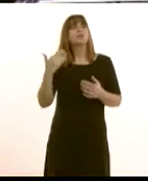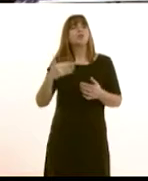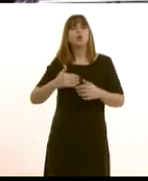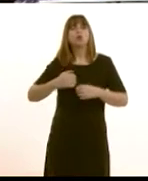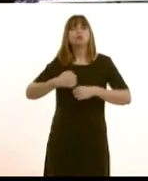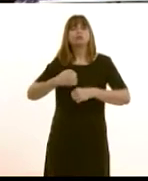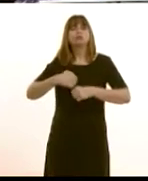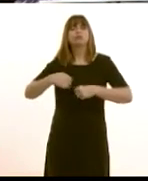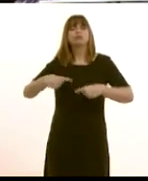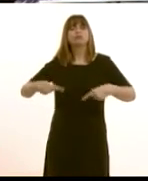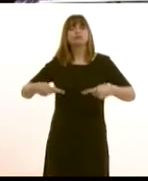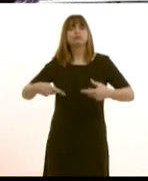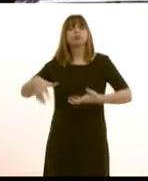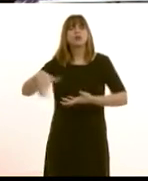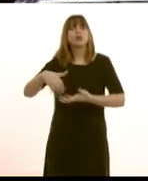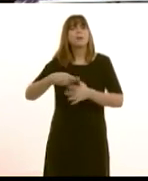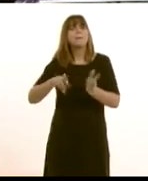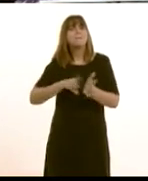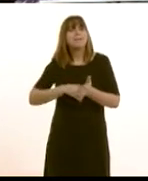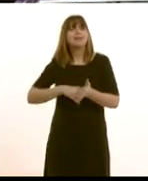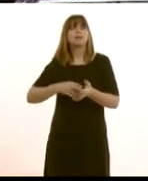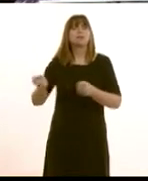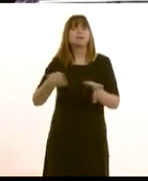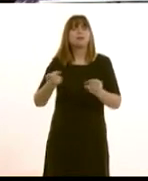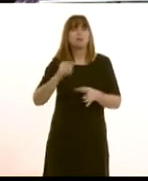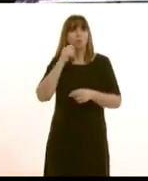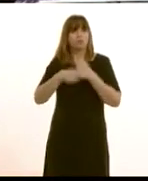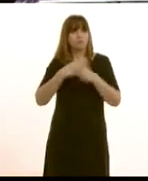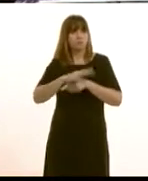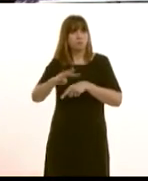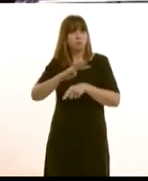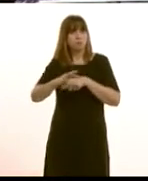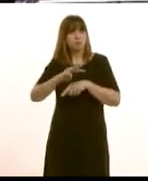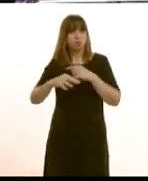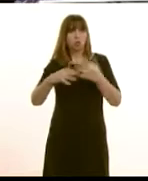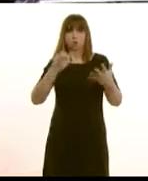intervals for the collection of their general refuse? Many residents have raised this concern